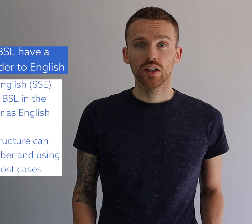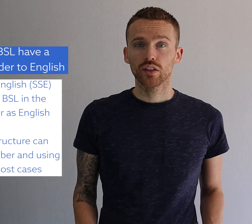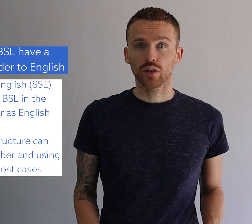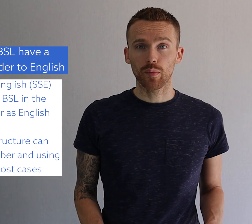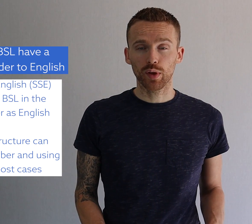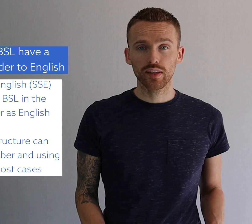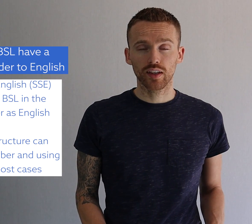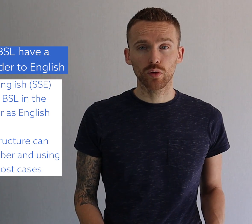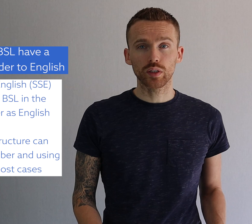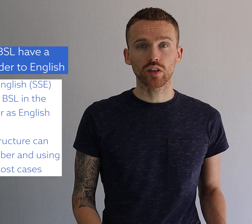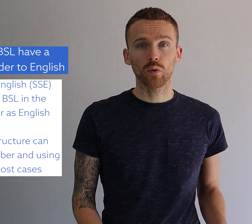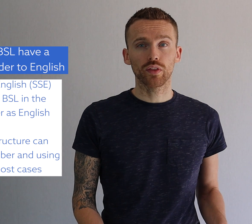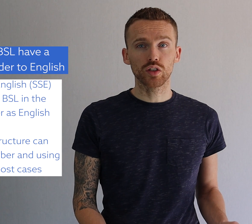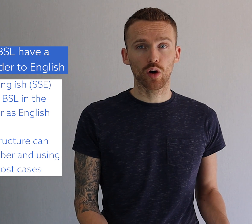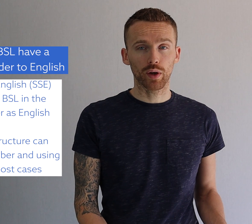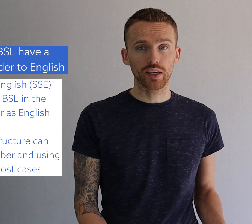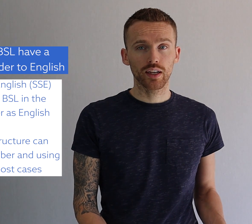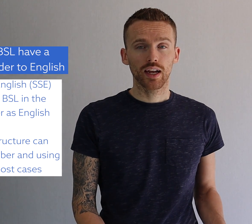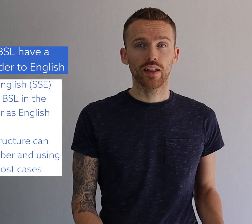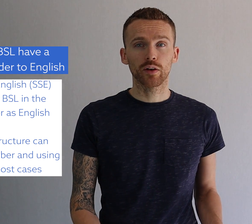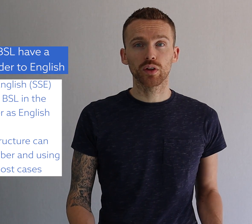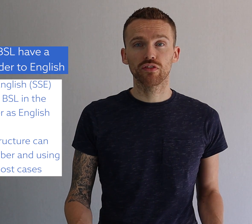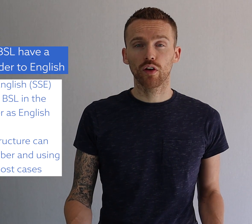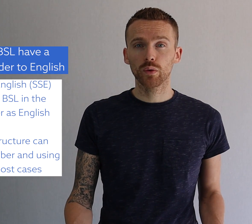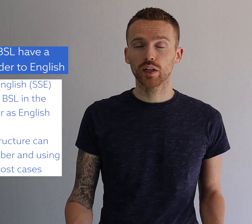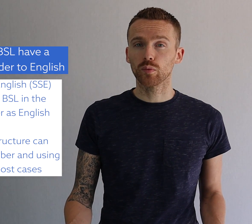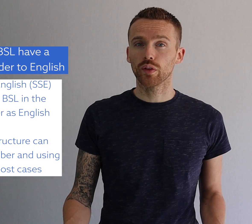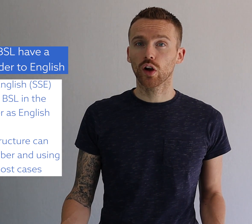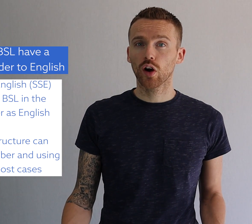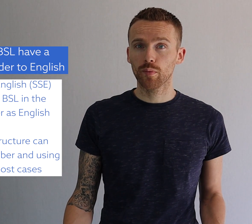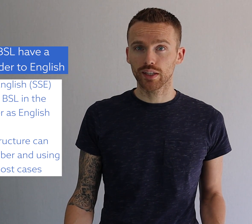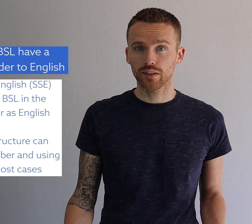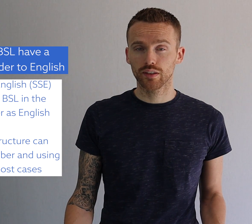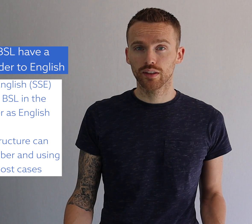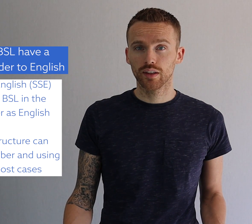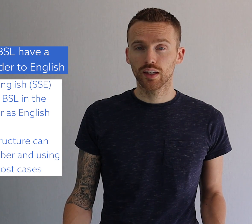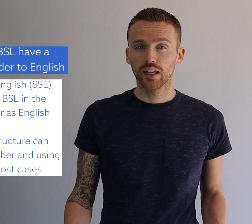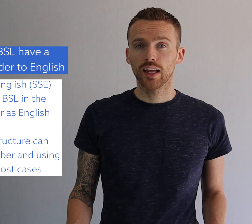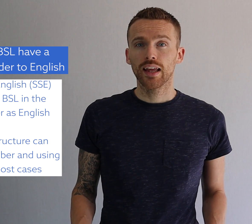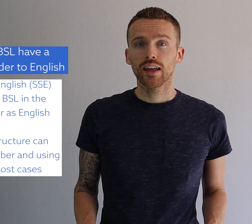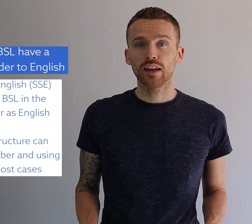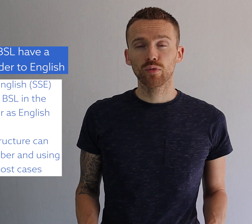English. So in BSL we start with the topic and then we follow it up with a comment. If